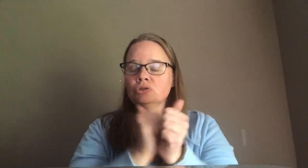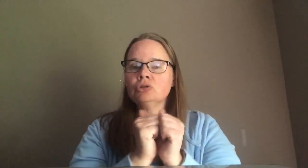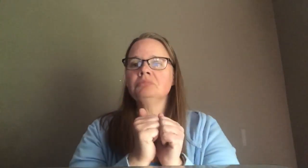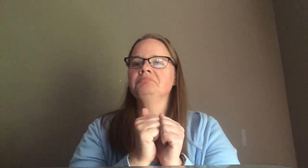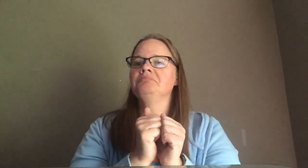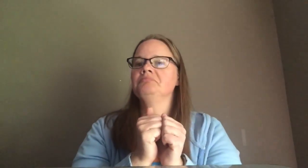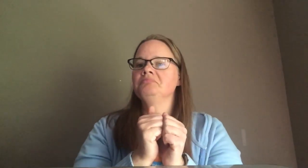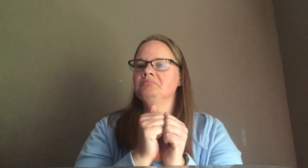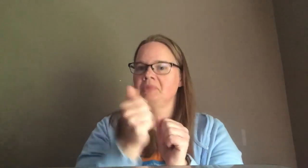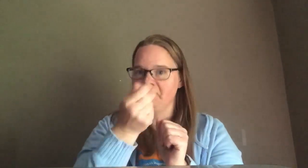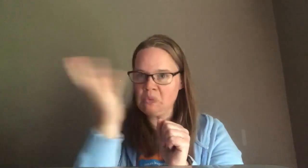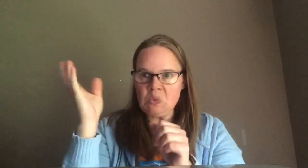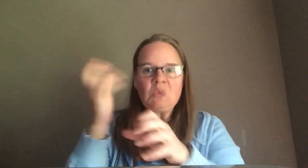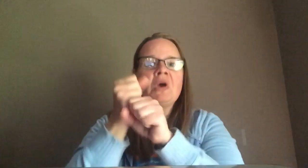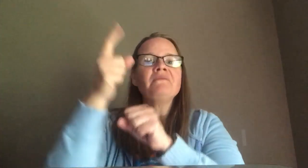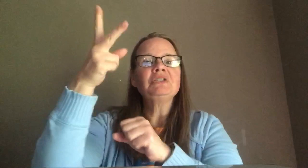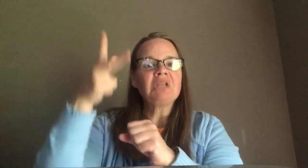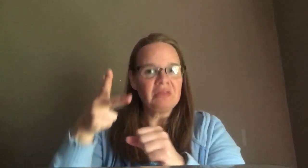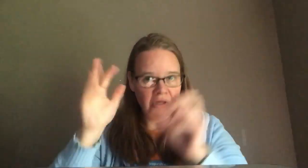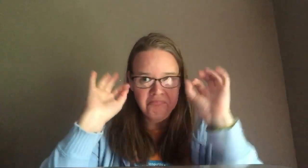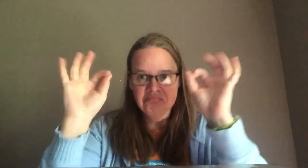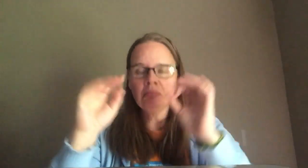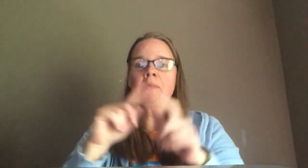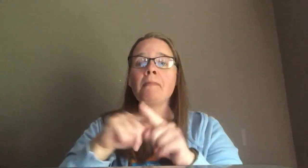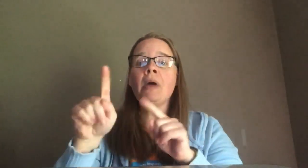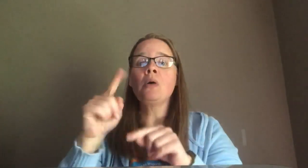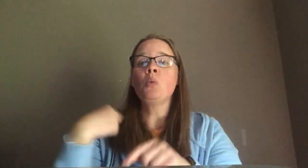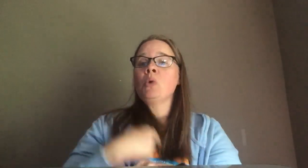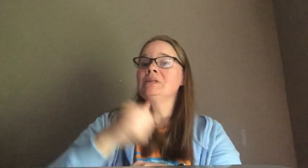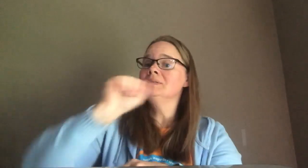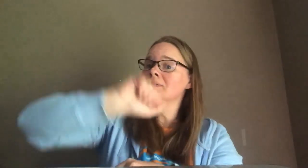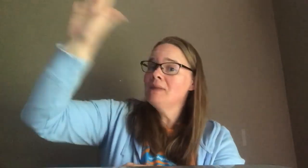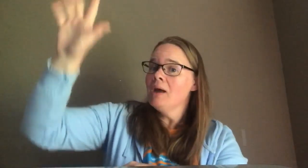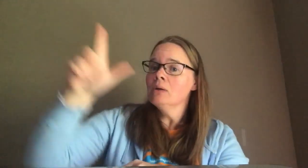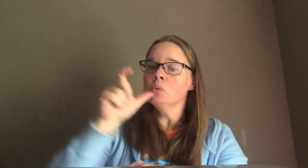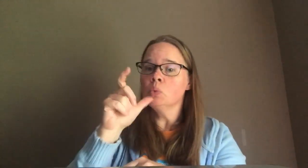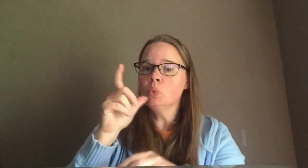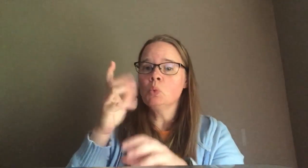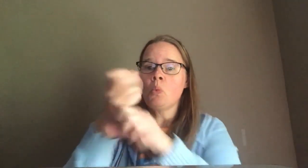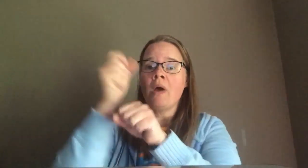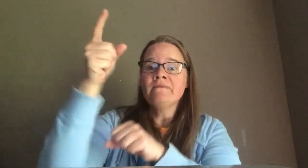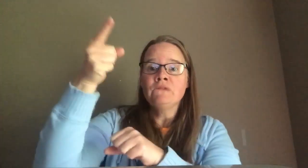A few students did place 1st, 2nd, 3rd, but we sent one student who, I just found out,